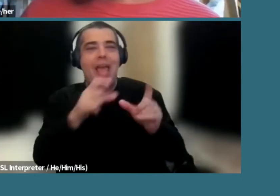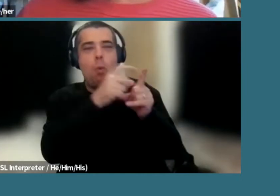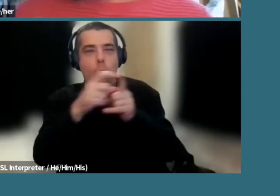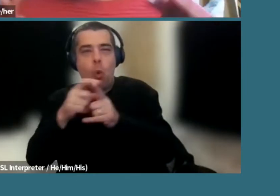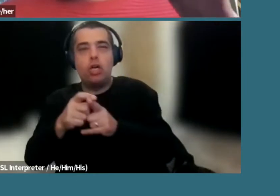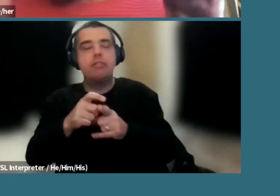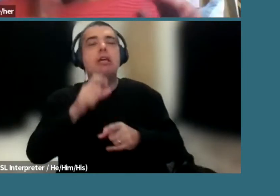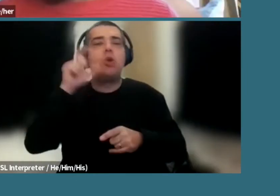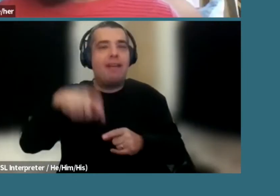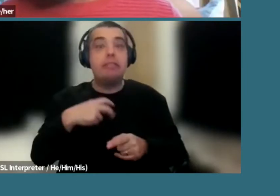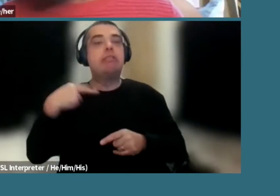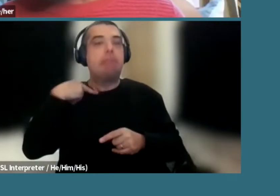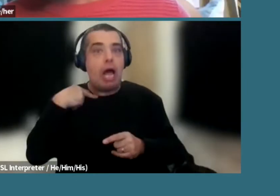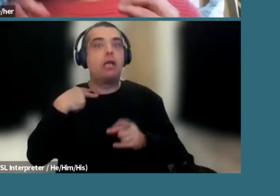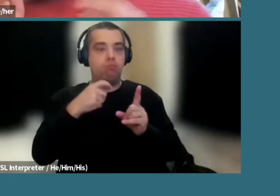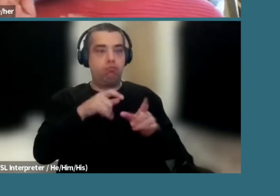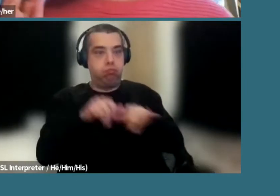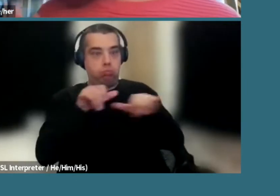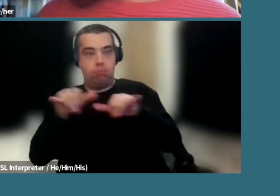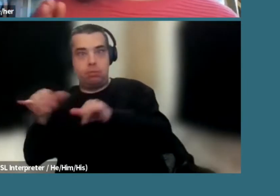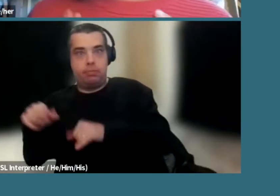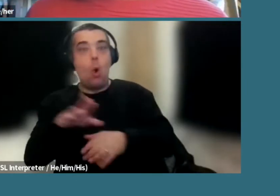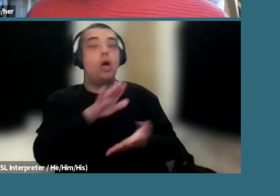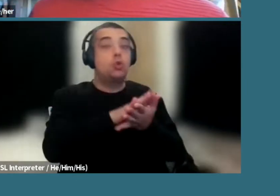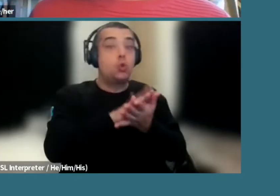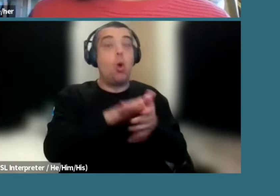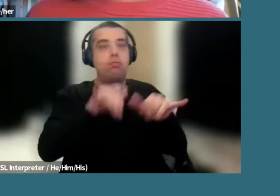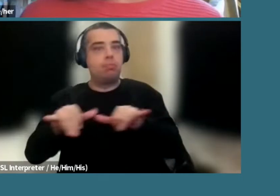seamlessly or so maybe academically or you can play around.